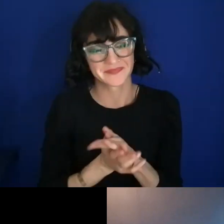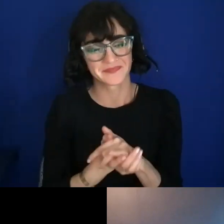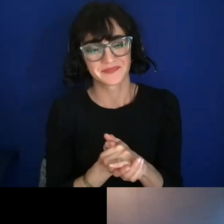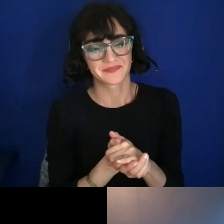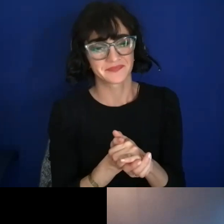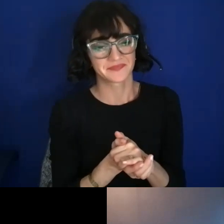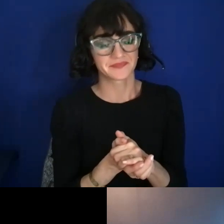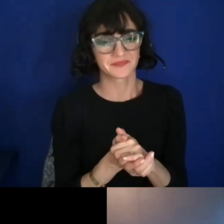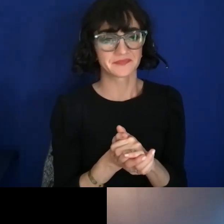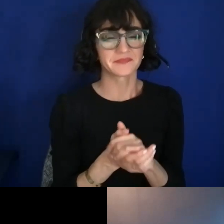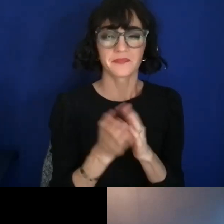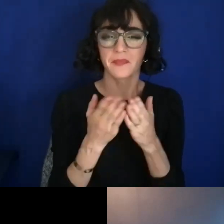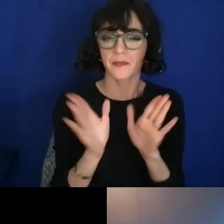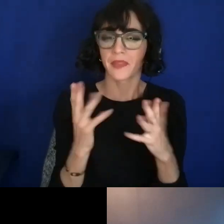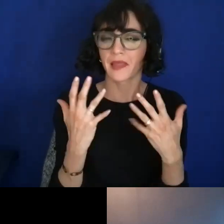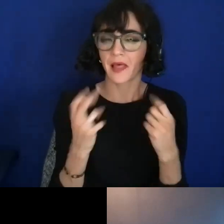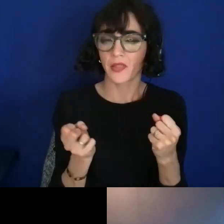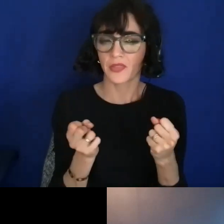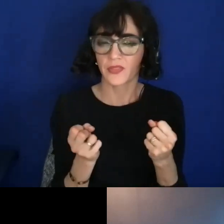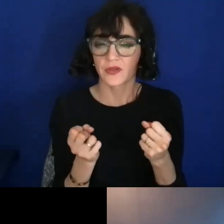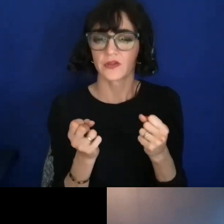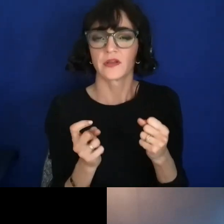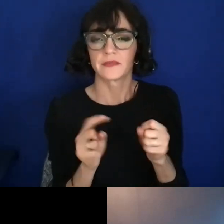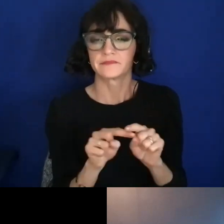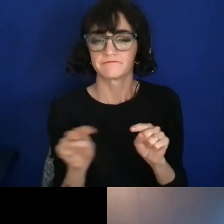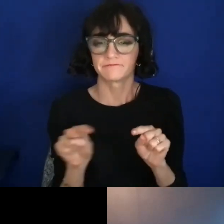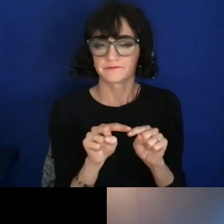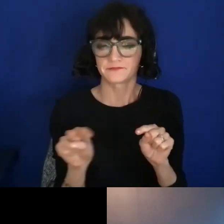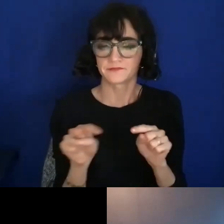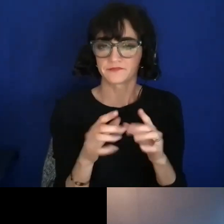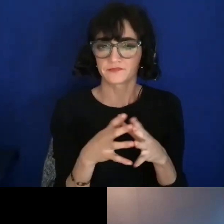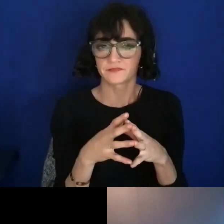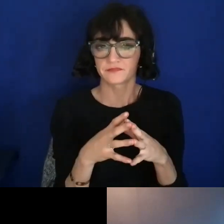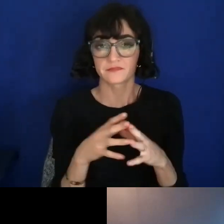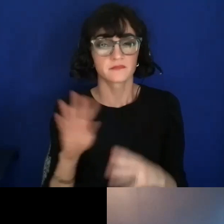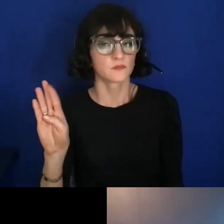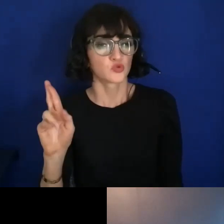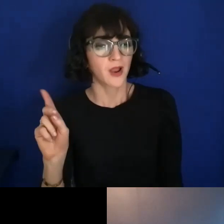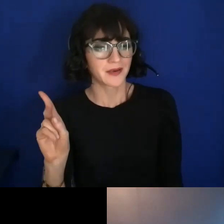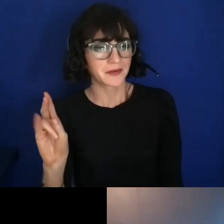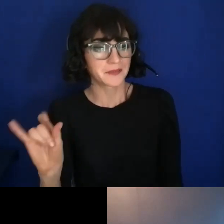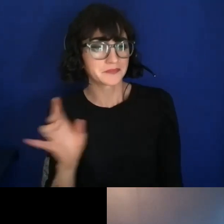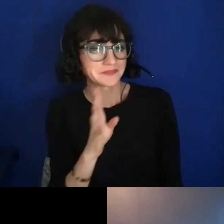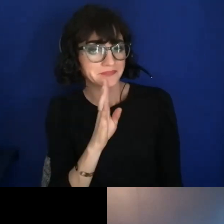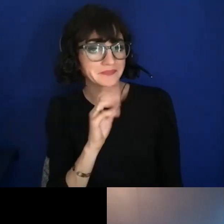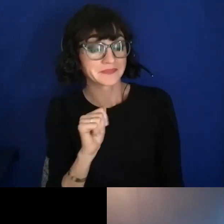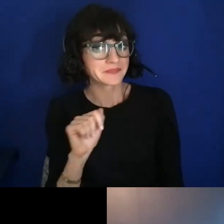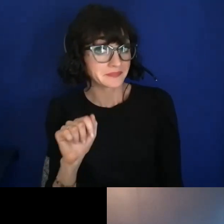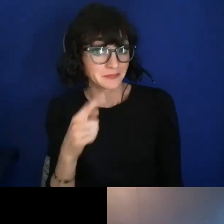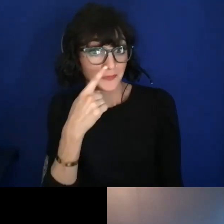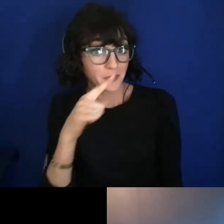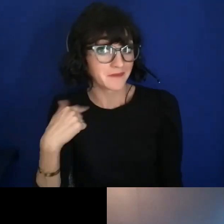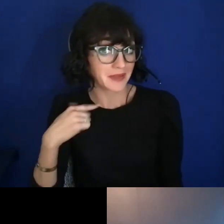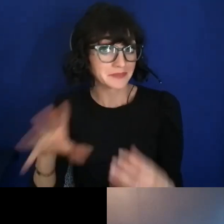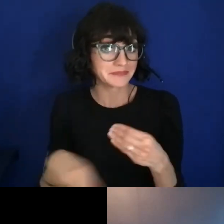(Brandy) Jamie, this is Brandy um I want to jump in just for for time's sake I just want